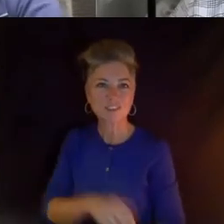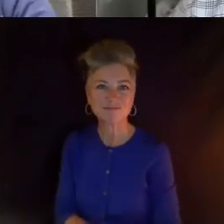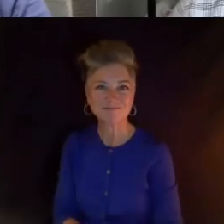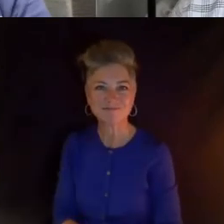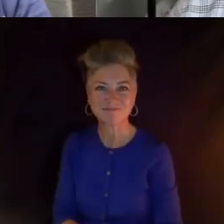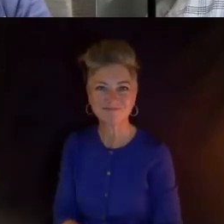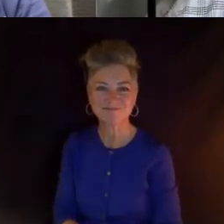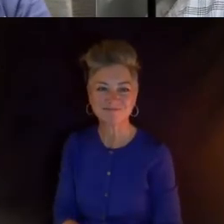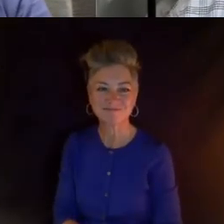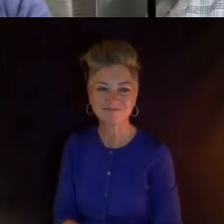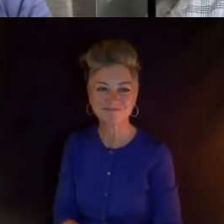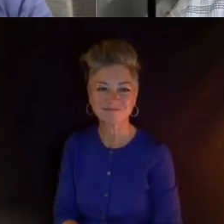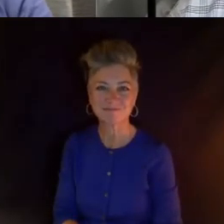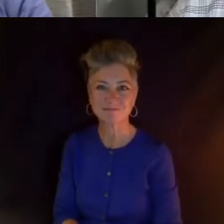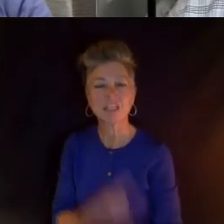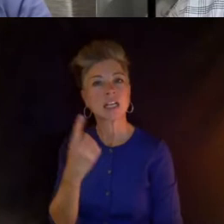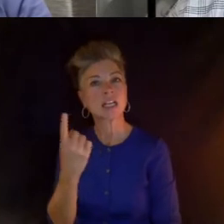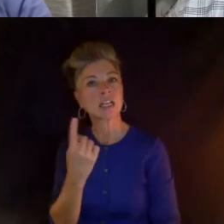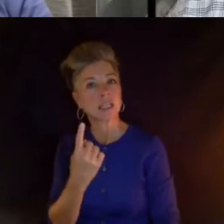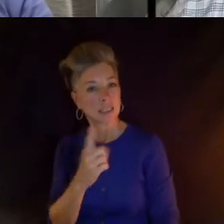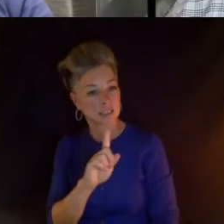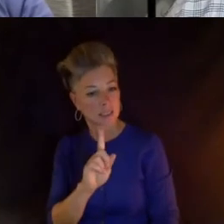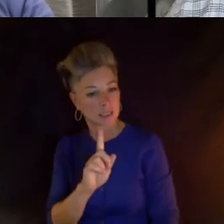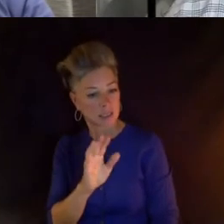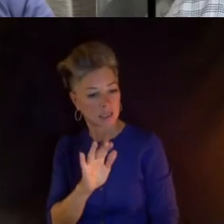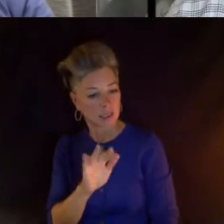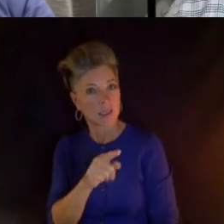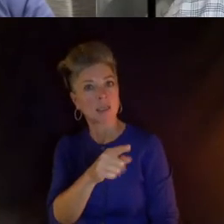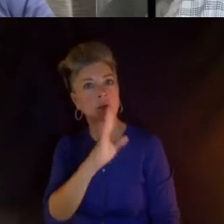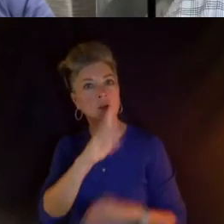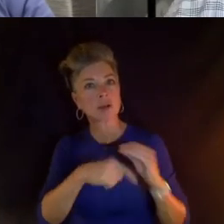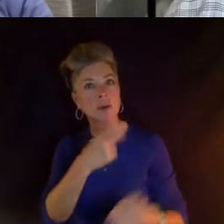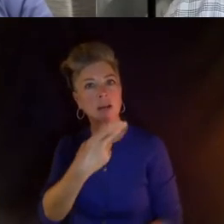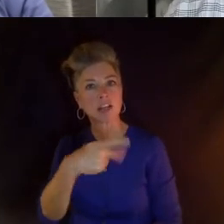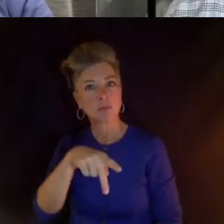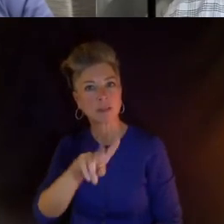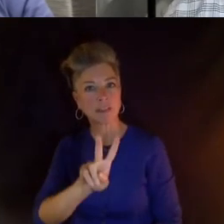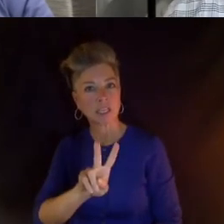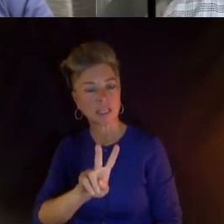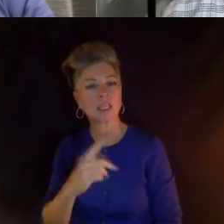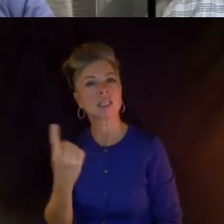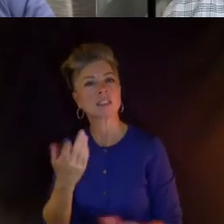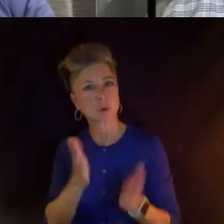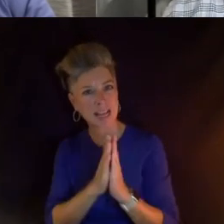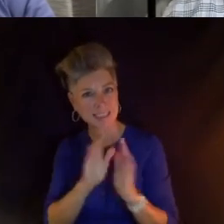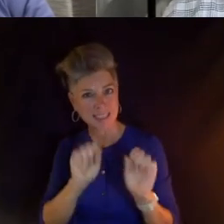So someone is asking, and I think this was related to when you were talking about HPV. So the question is, so can you get it if you're older?